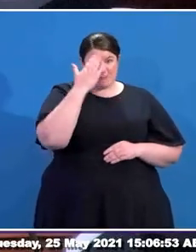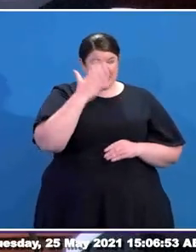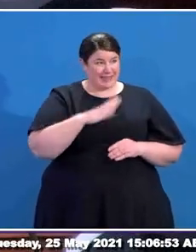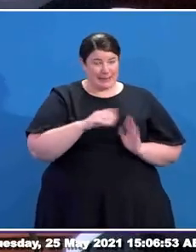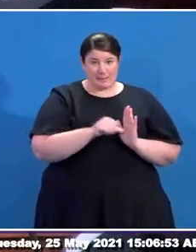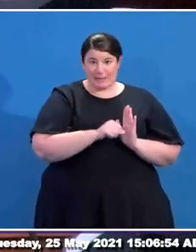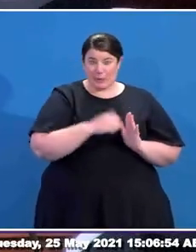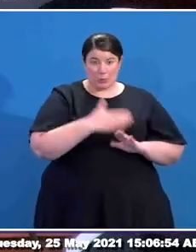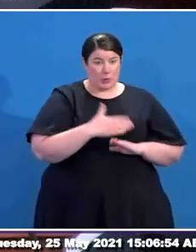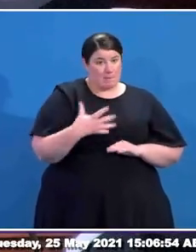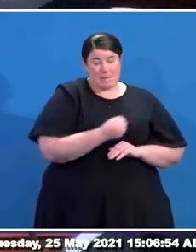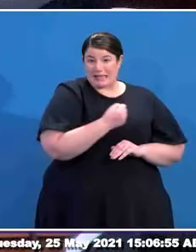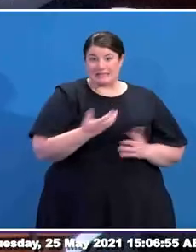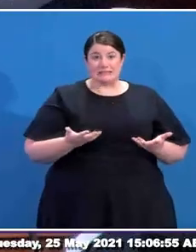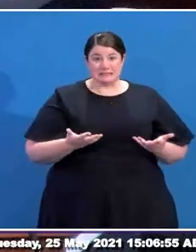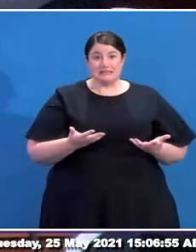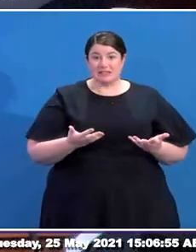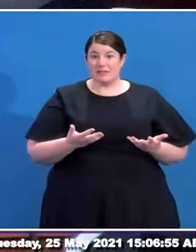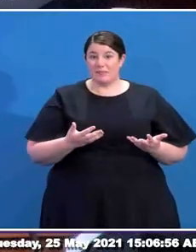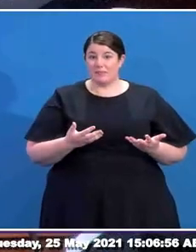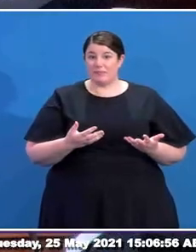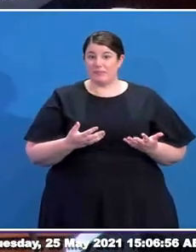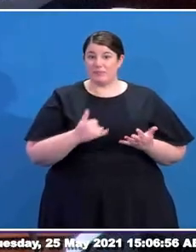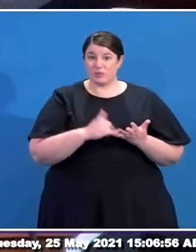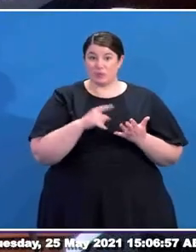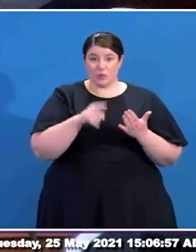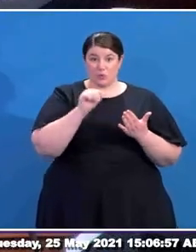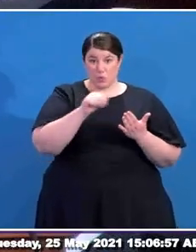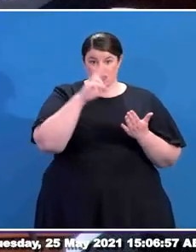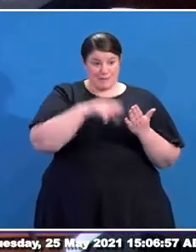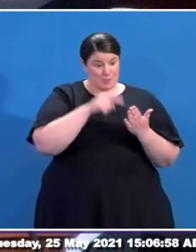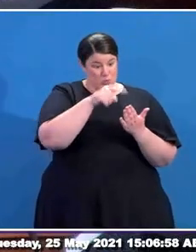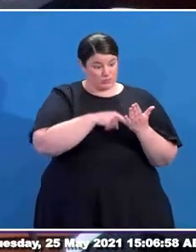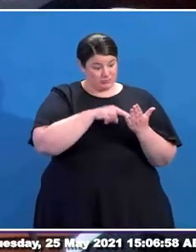So that's a conclusion you could draw just on the interviews from the staff?